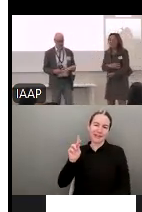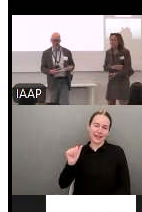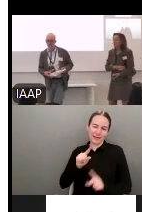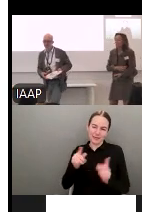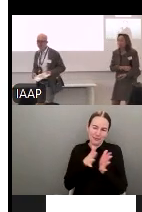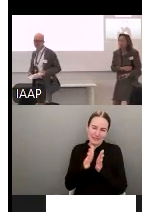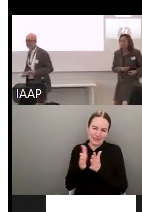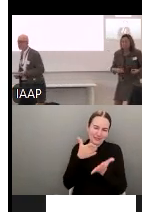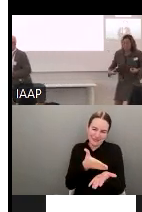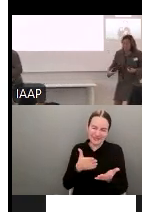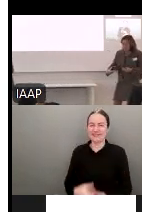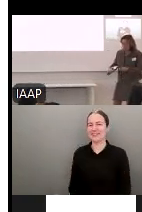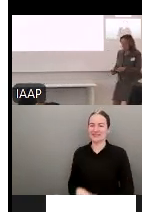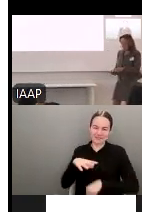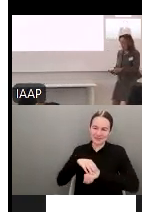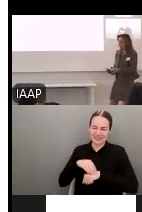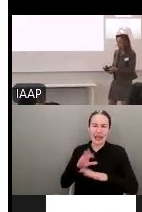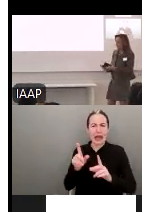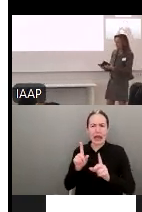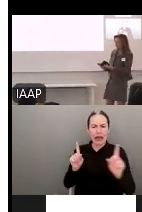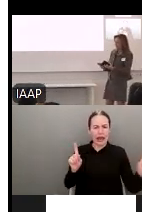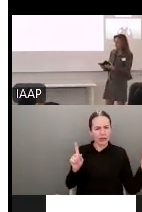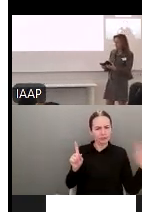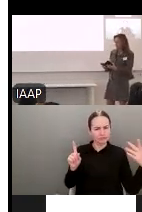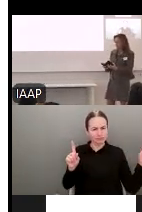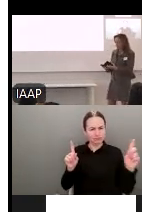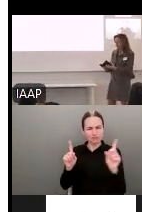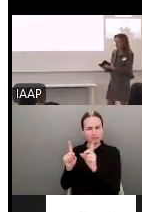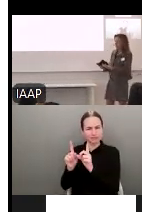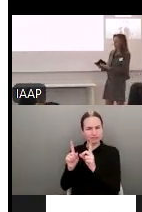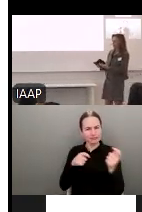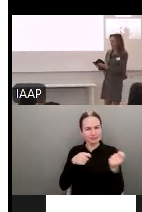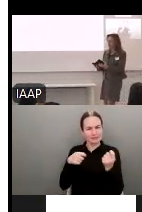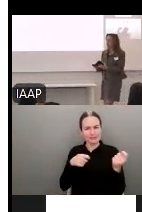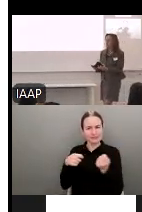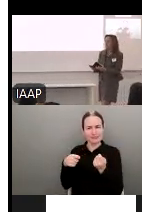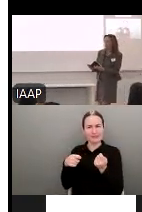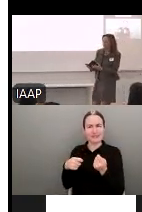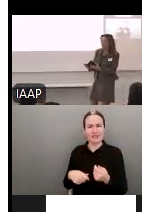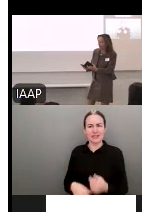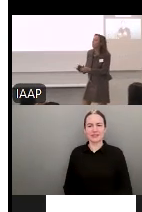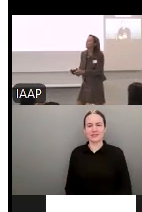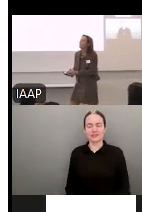And don't, don't go away from me, please. You are disappearing from me. But don't do that.